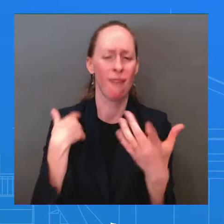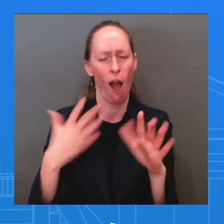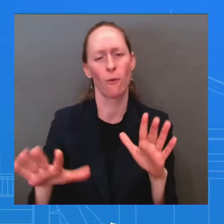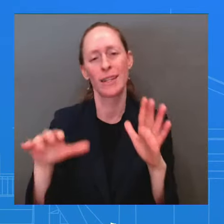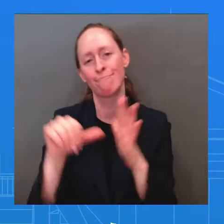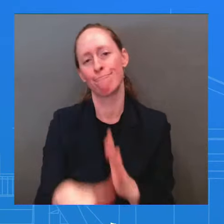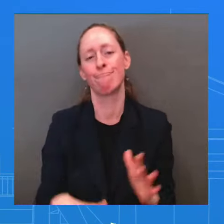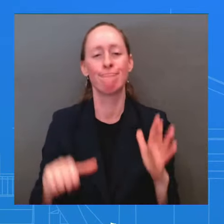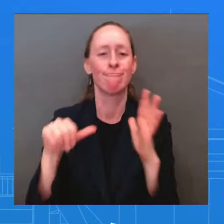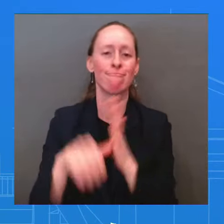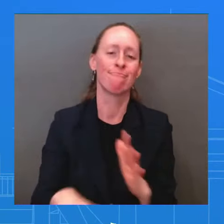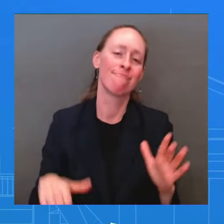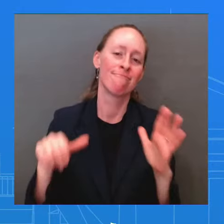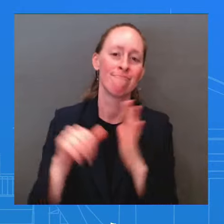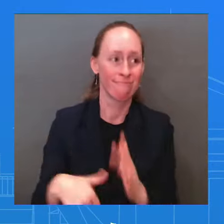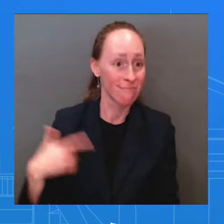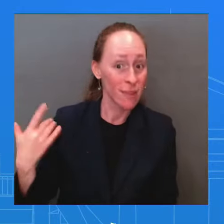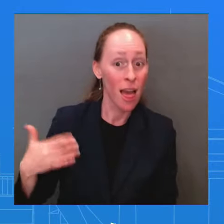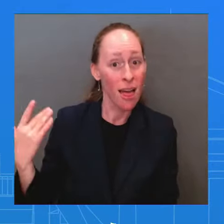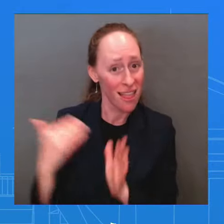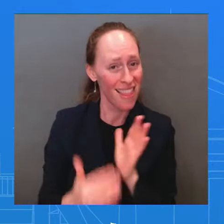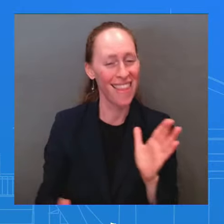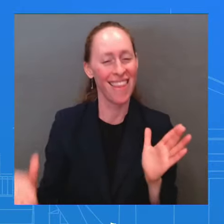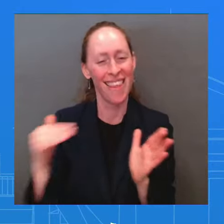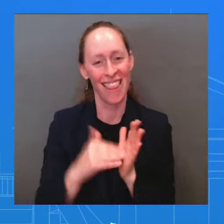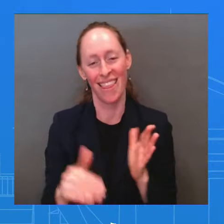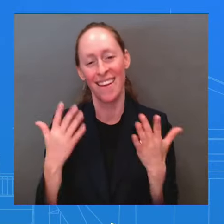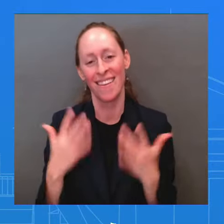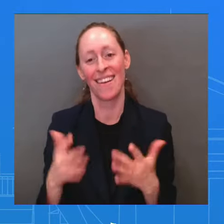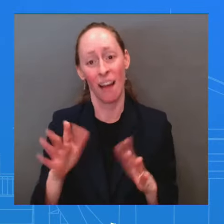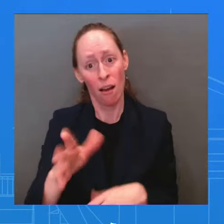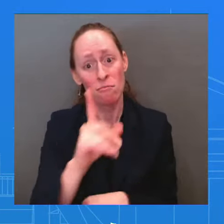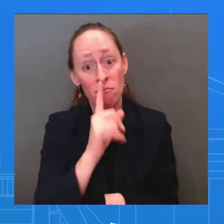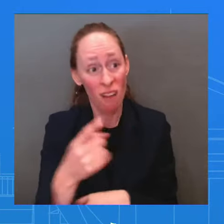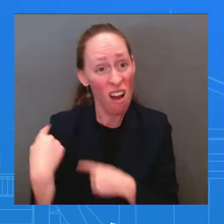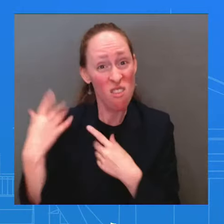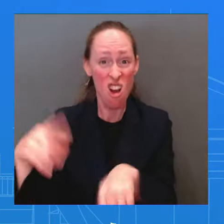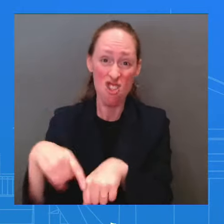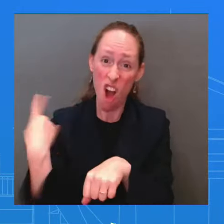So -- probably even more, a couple of months. And so, we are making it clear that,